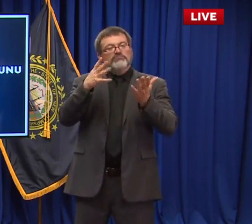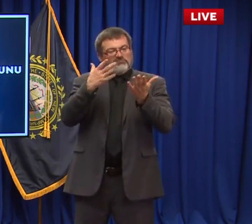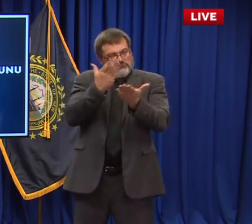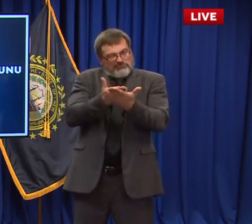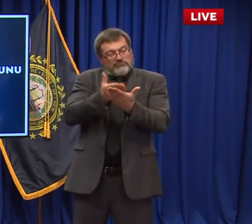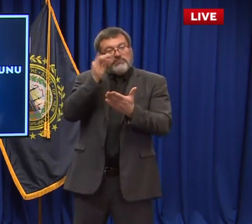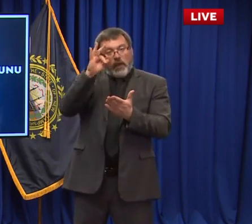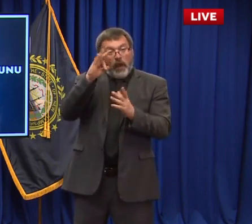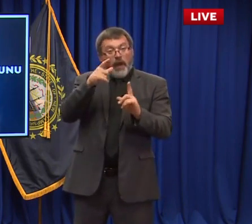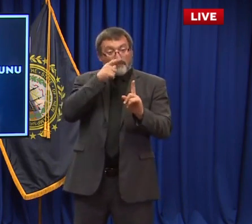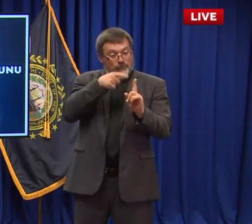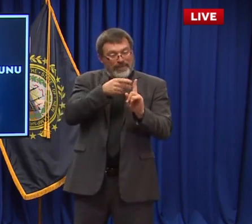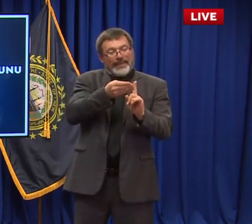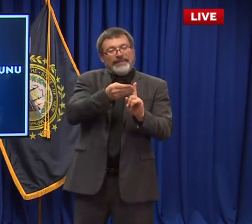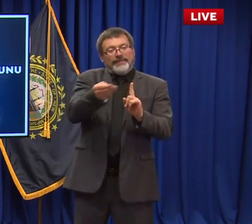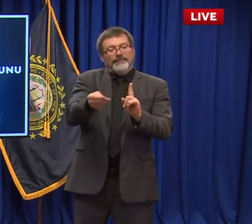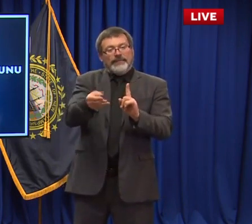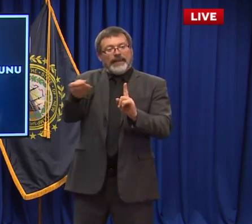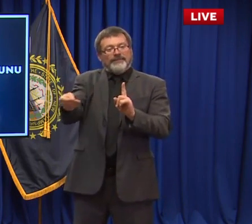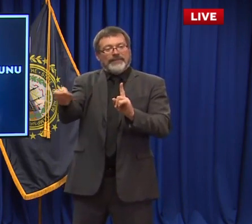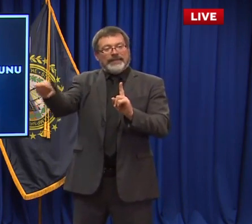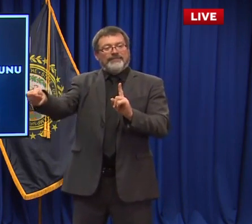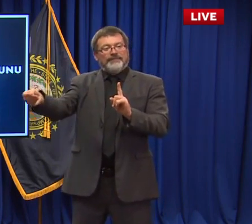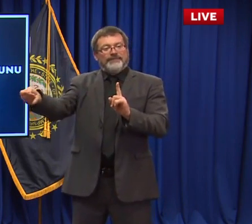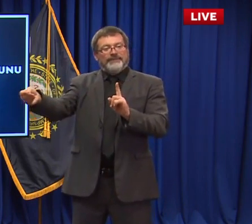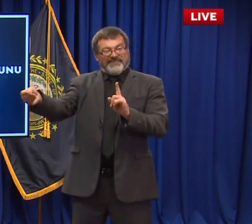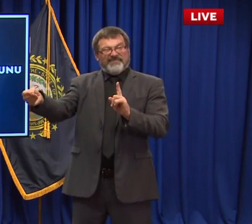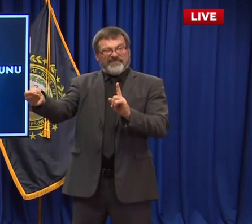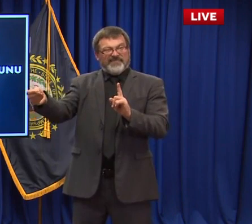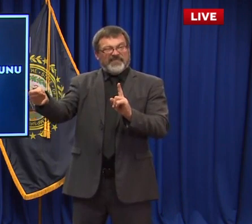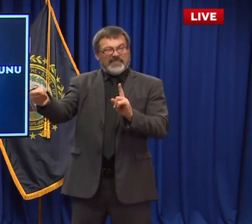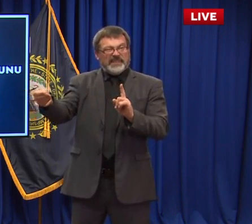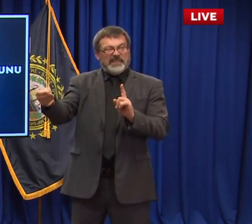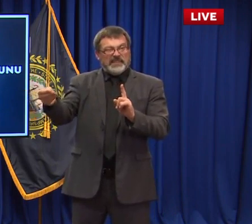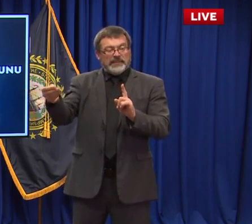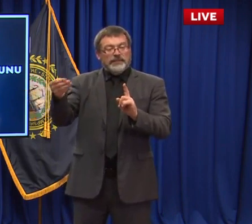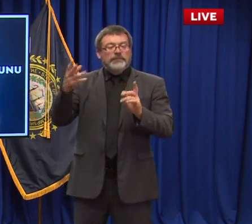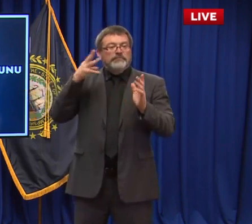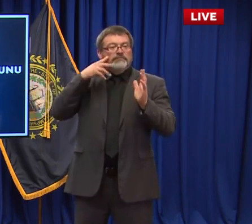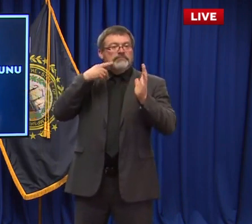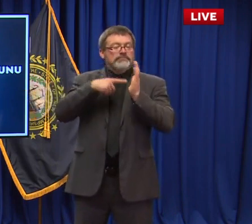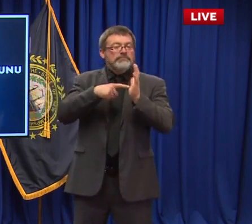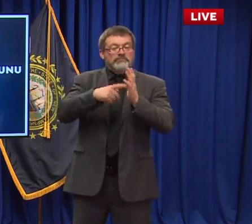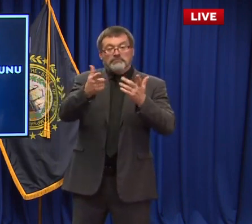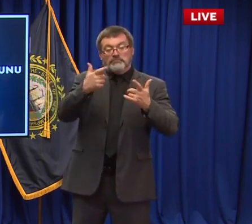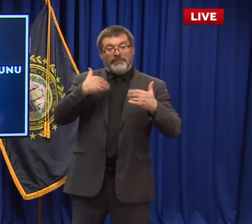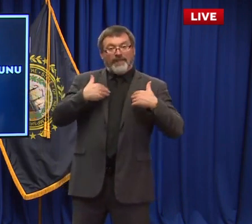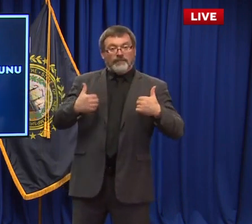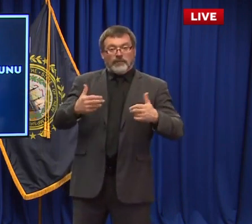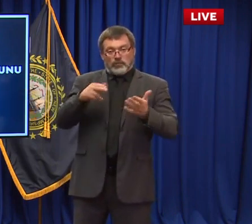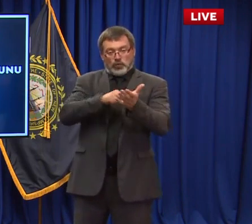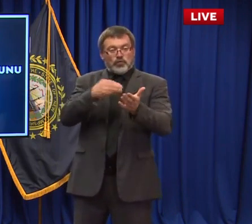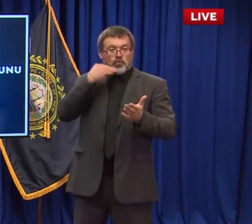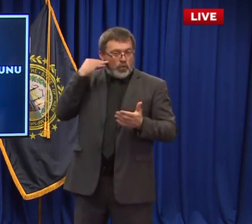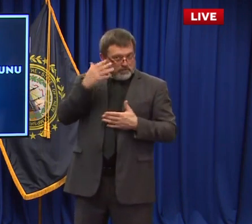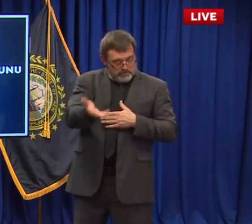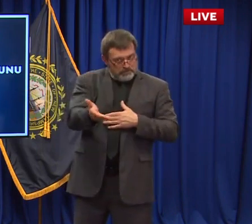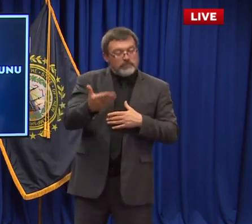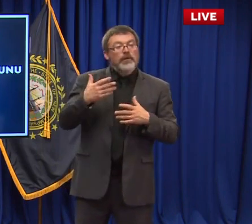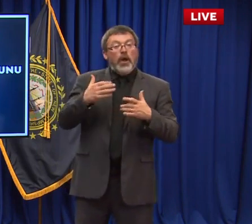WE SEE THAT WHEN WE TEST LONG-TERM CARE FACILITIES. WE ARE TESTING RESIDENTS AND STAFF THAT HAVE NEVER HAD A SYMPTOM.